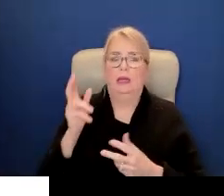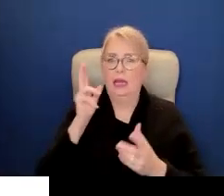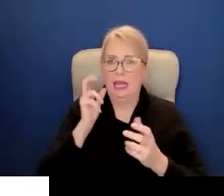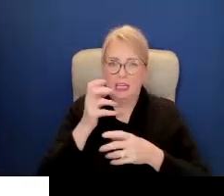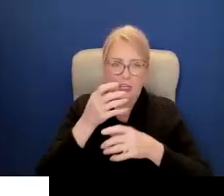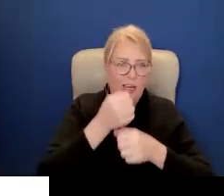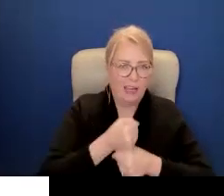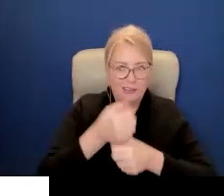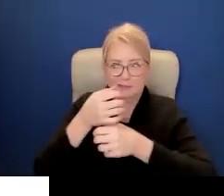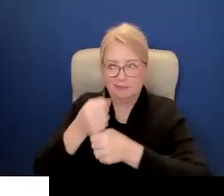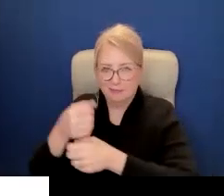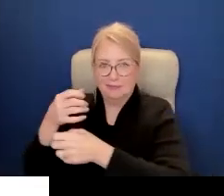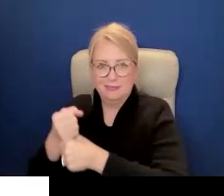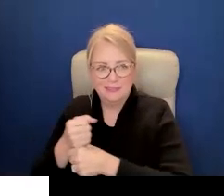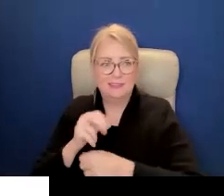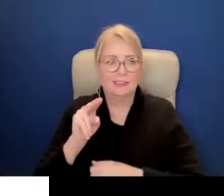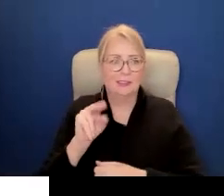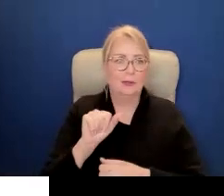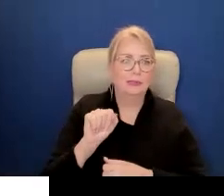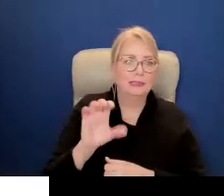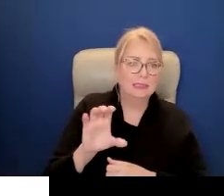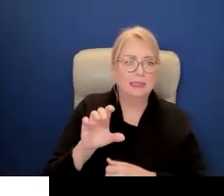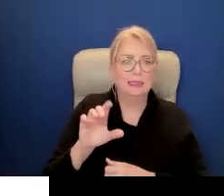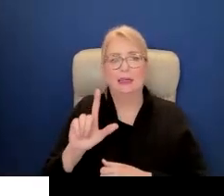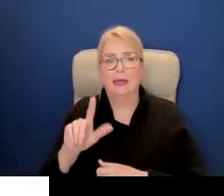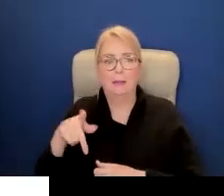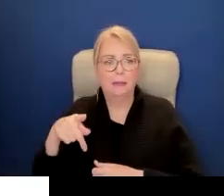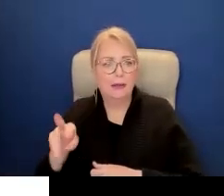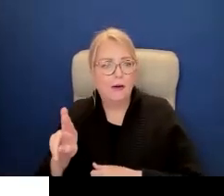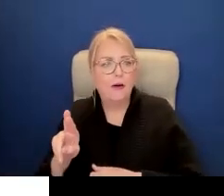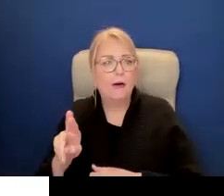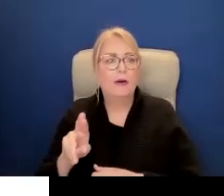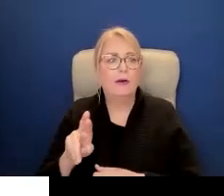or, you know, USC, LPR, EAD, DACA, all these other things. What does it all mean.?